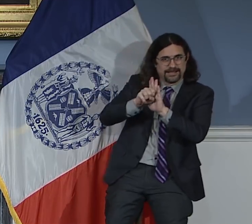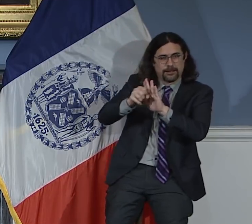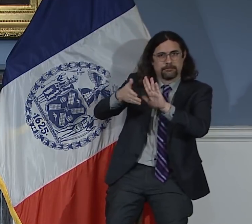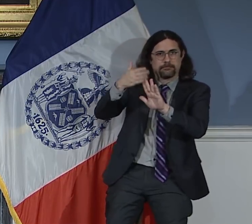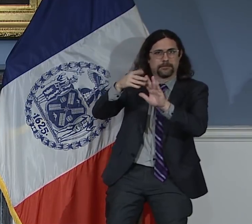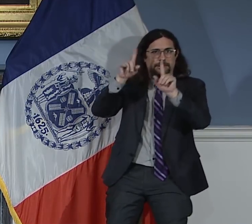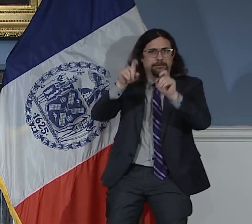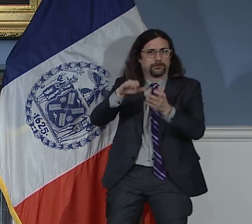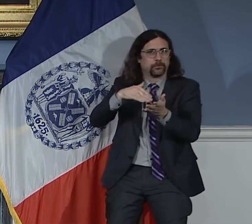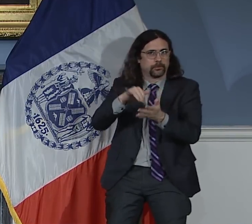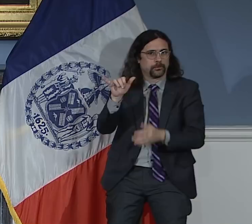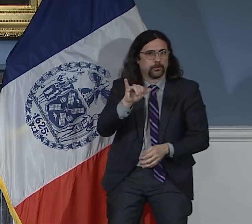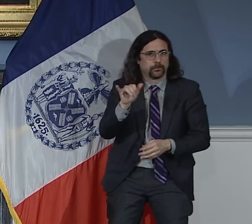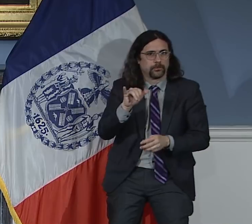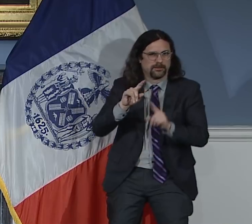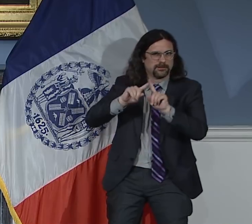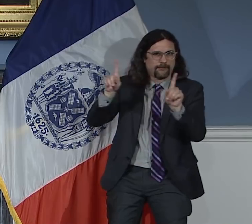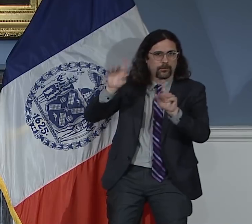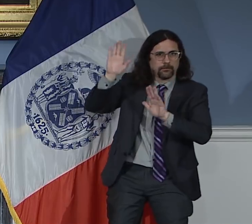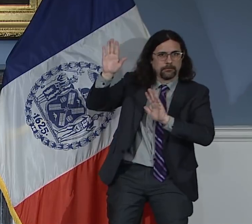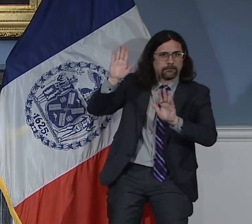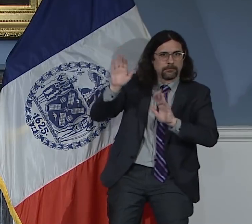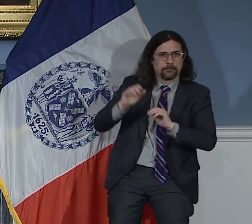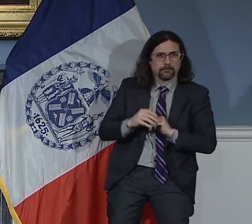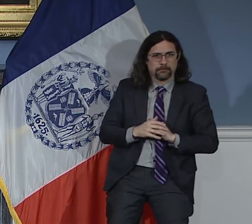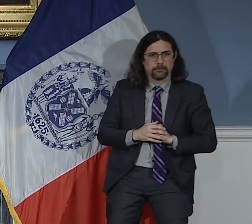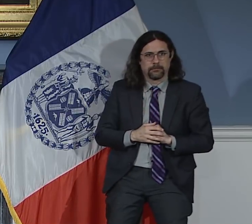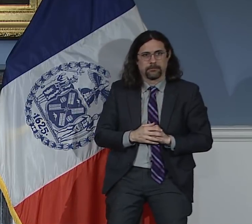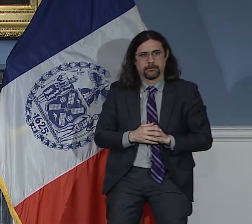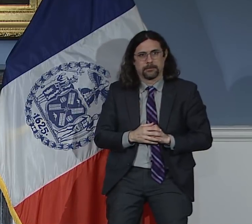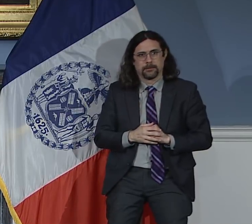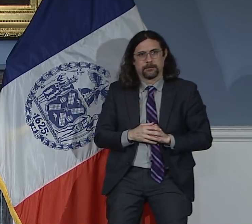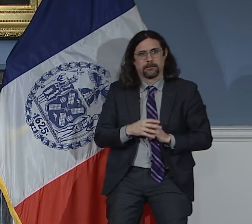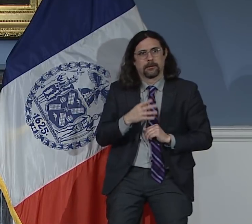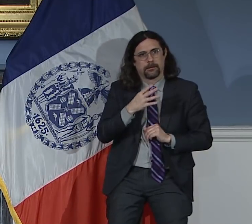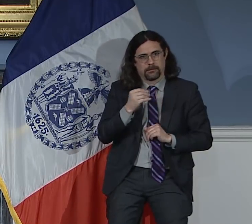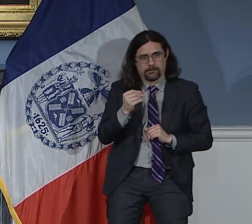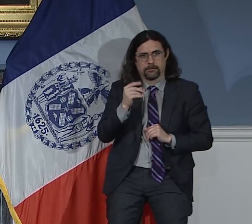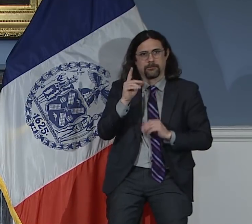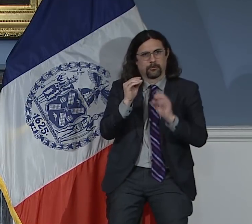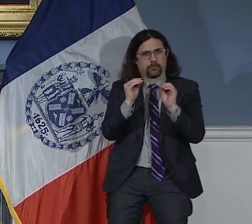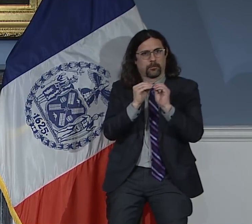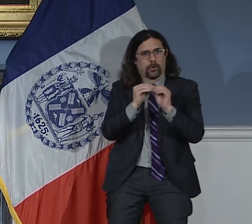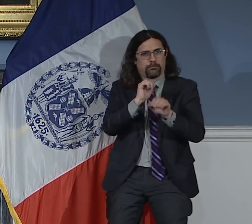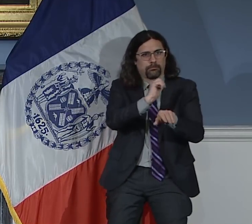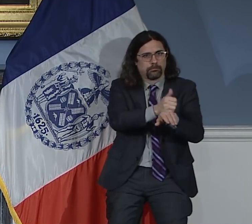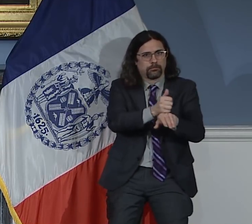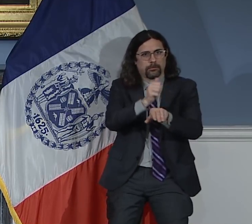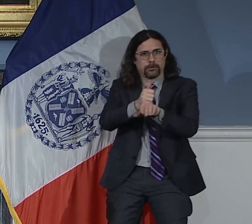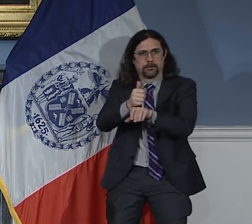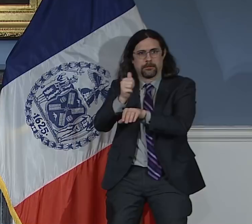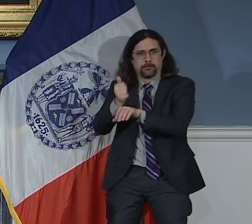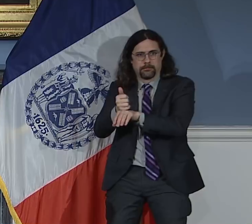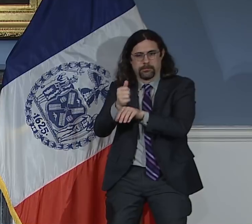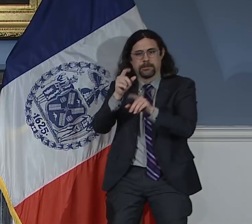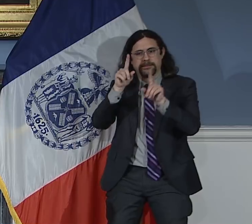TESTING CENTERS THAT ARE COMING SOON IN COORDINATION WITH FEMA THAT WILL BE